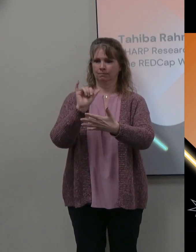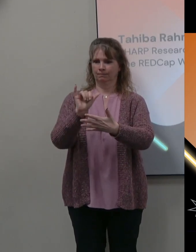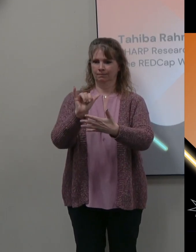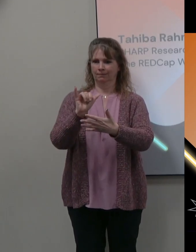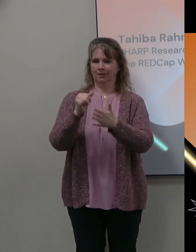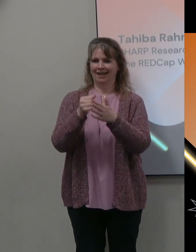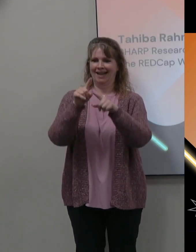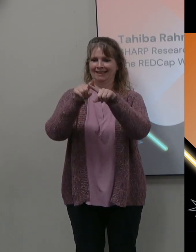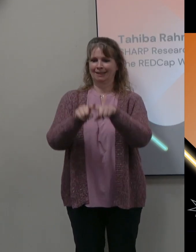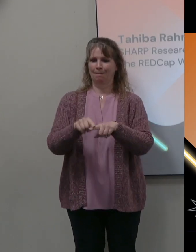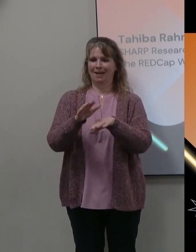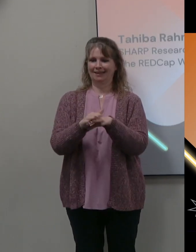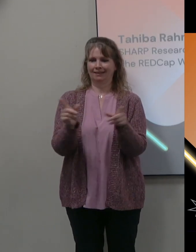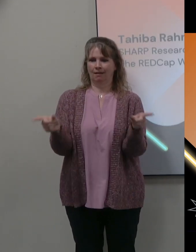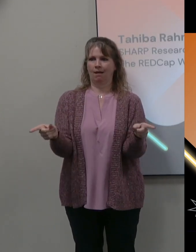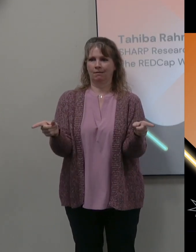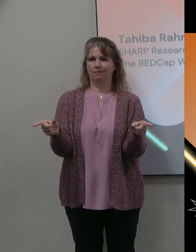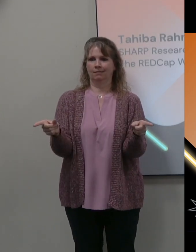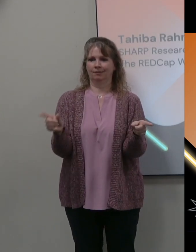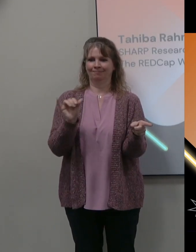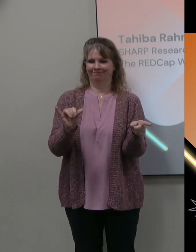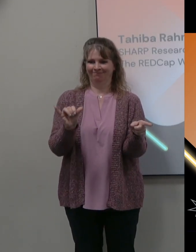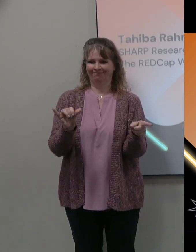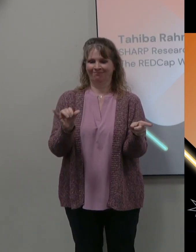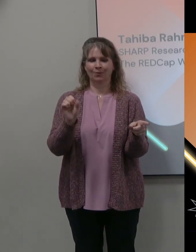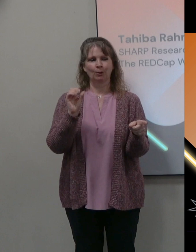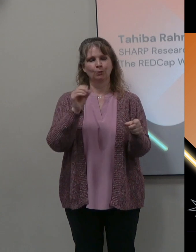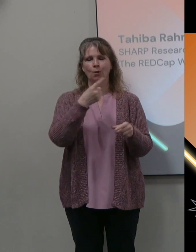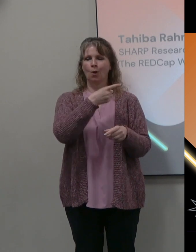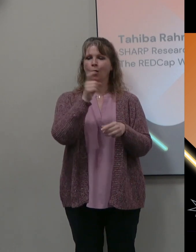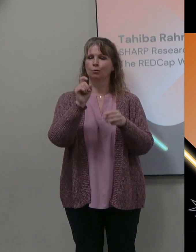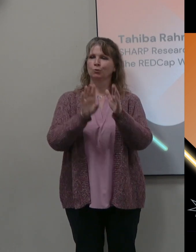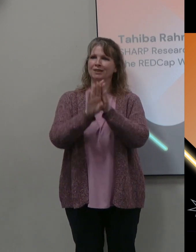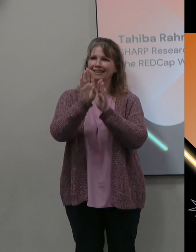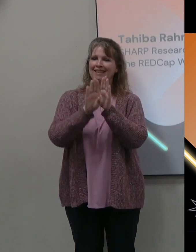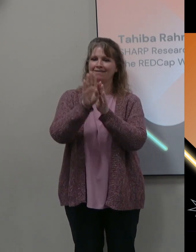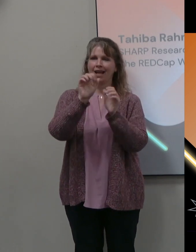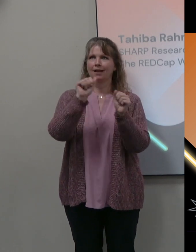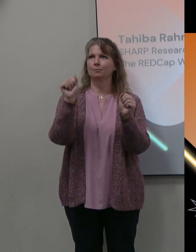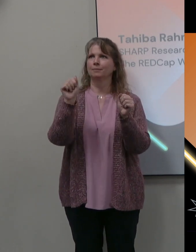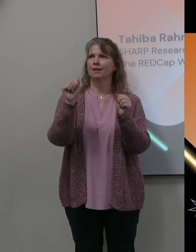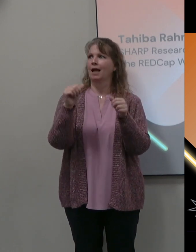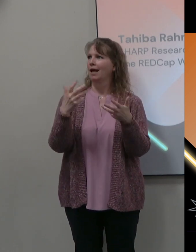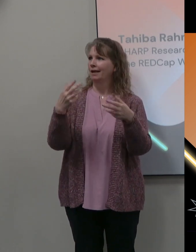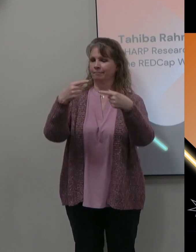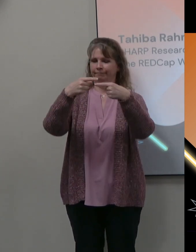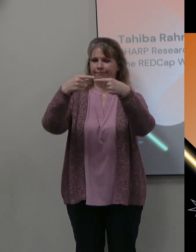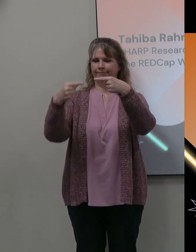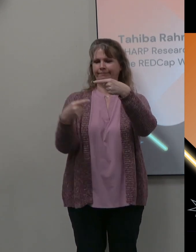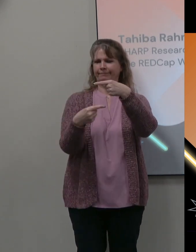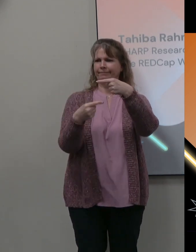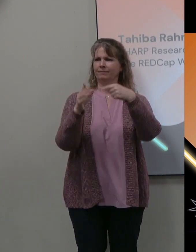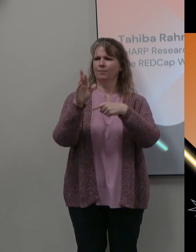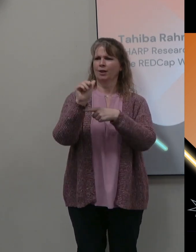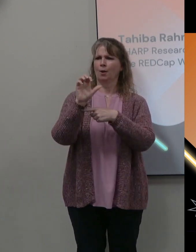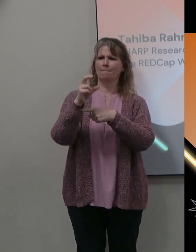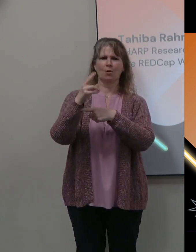And when we were going through the questions, we realized, oh, there's two different pathways that they should be able to take. So we had to develop the